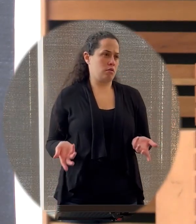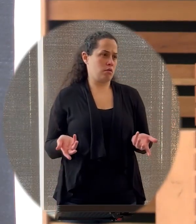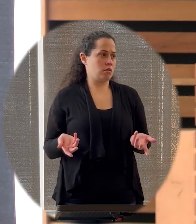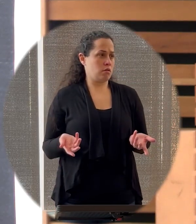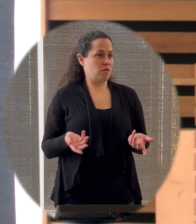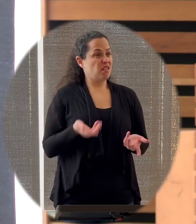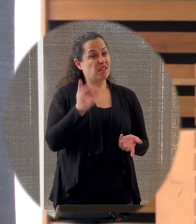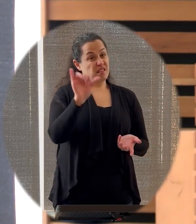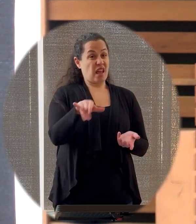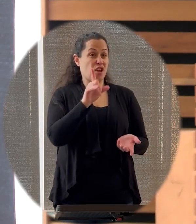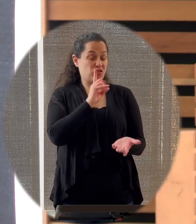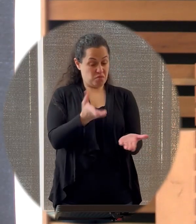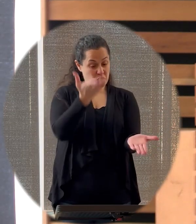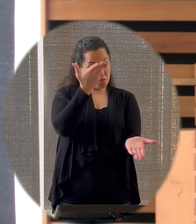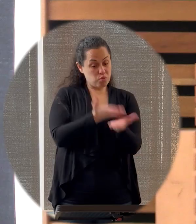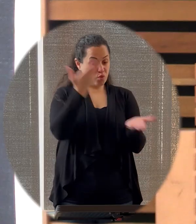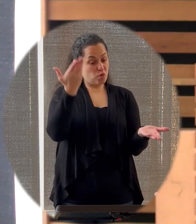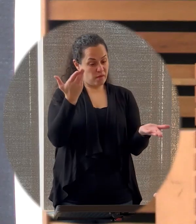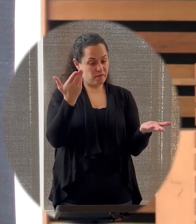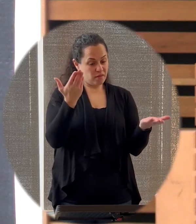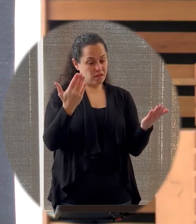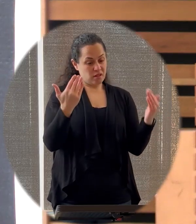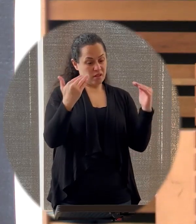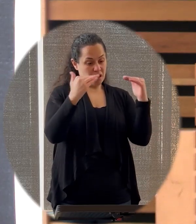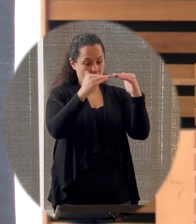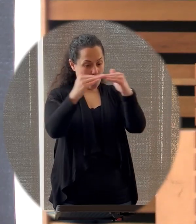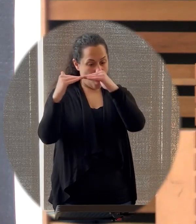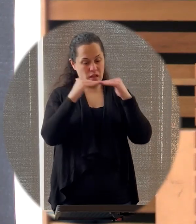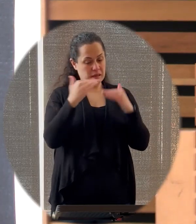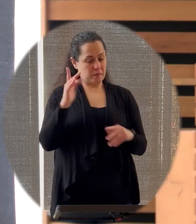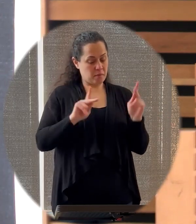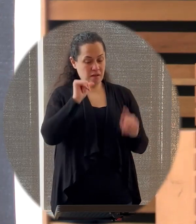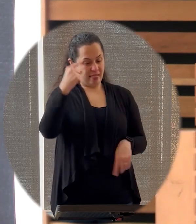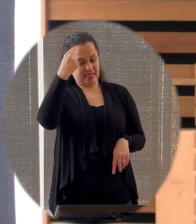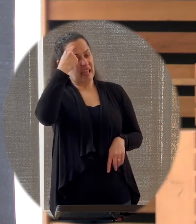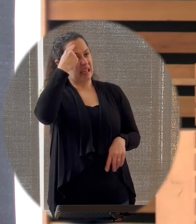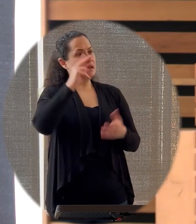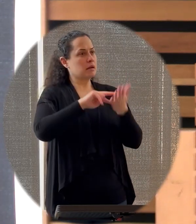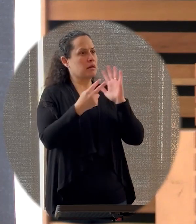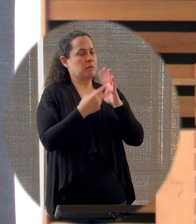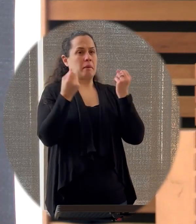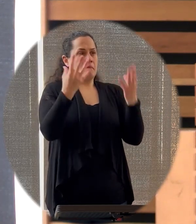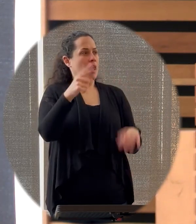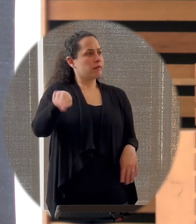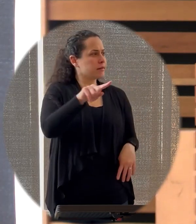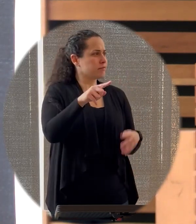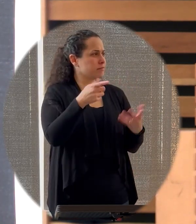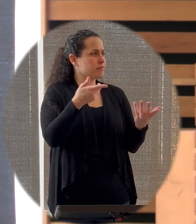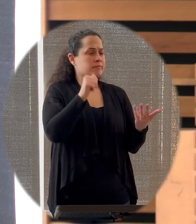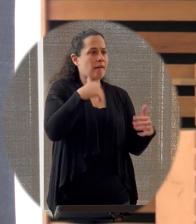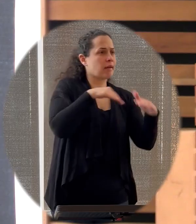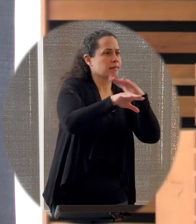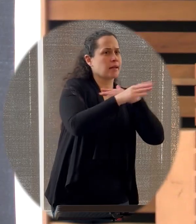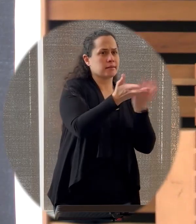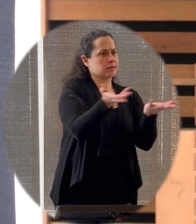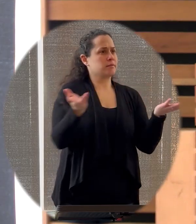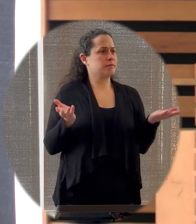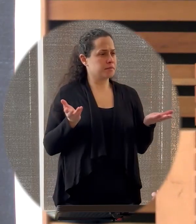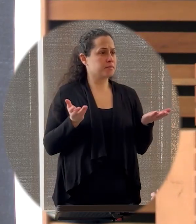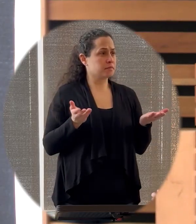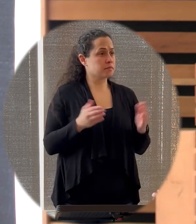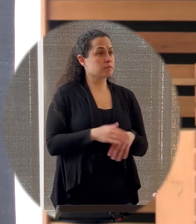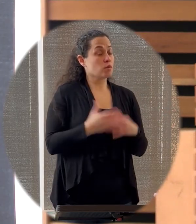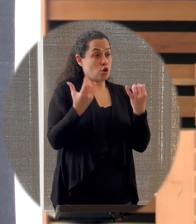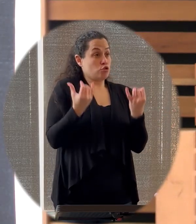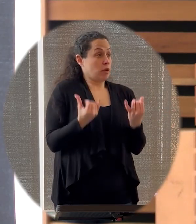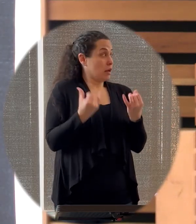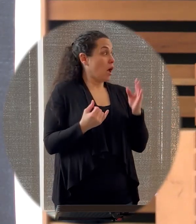reveals how theoretical equality still remains for far too many. A human captioner is transcribing on